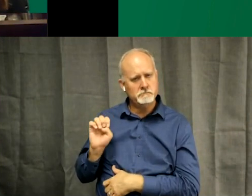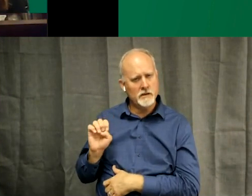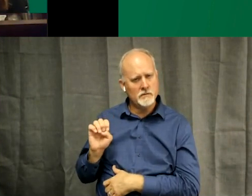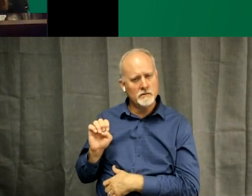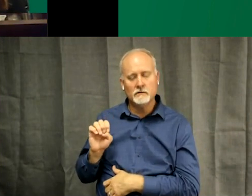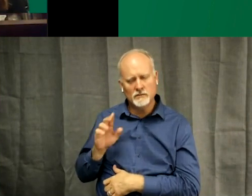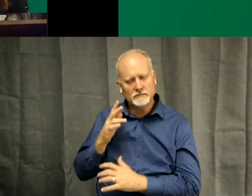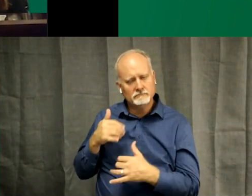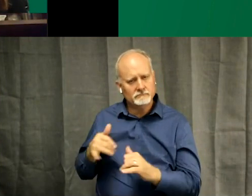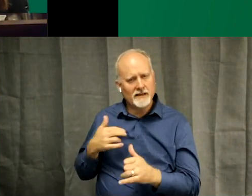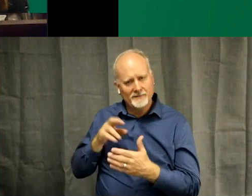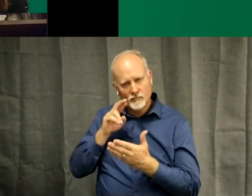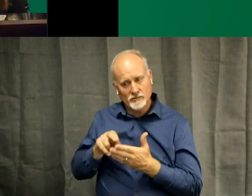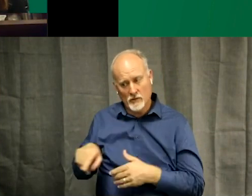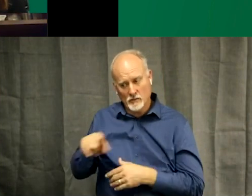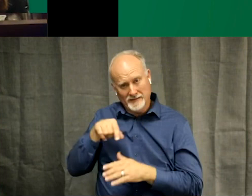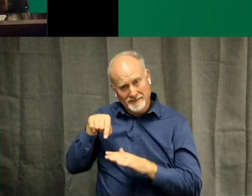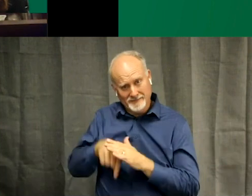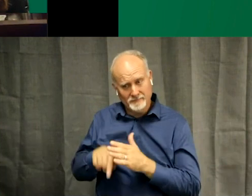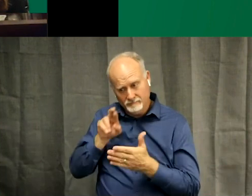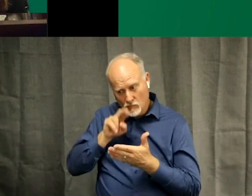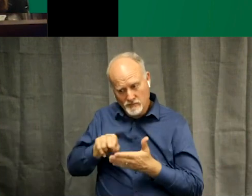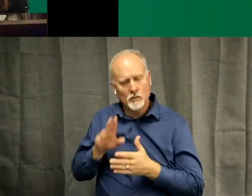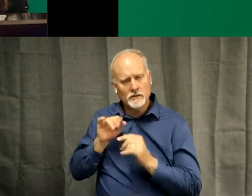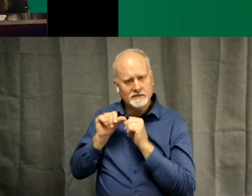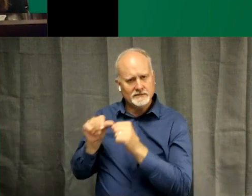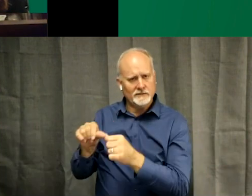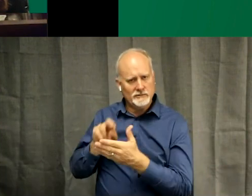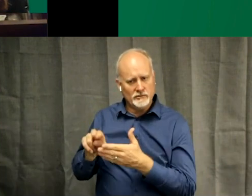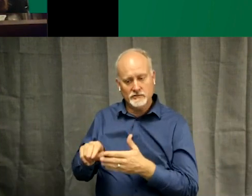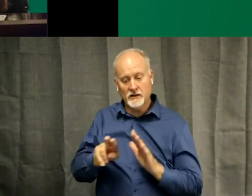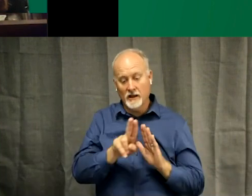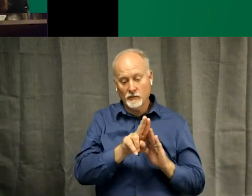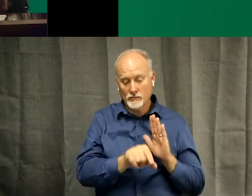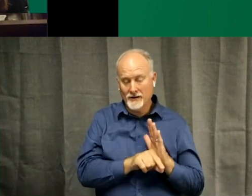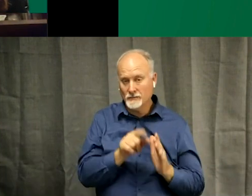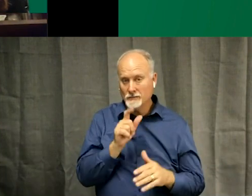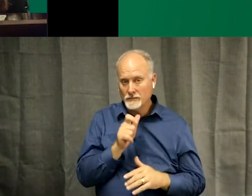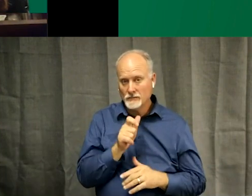research intensive programs will continue their research undergraduates who are also approved to